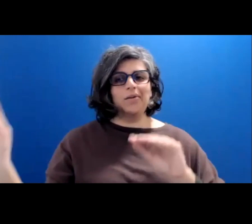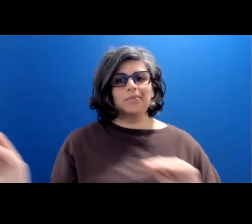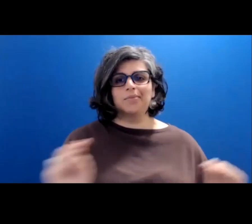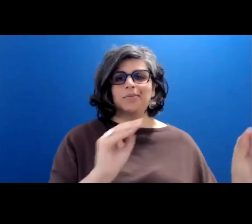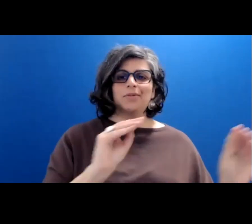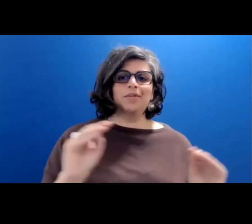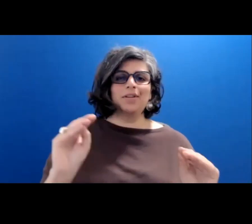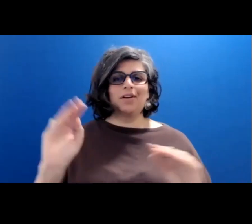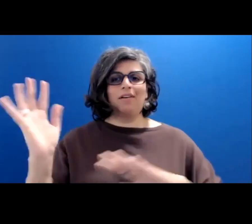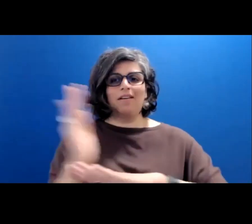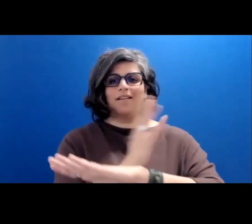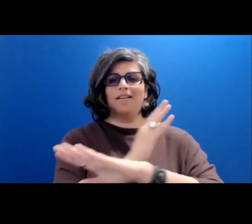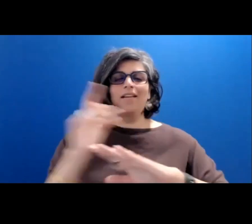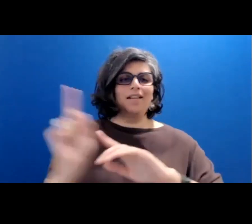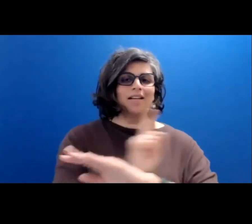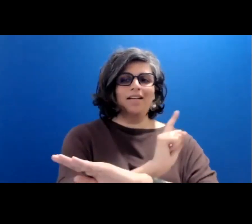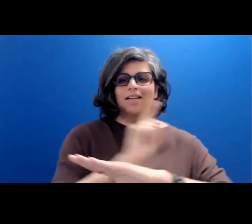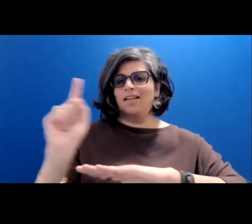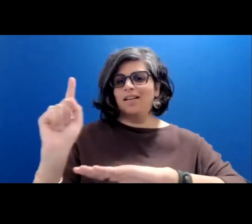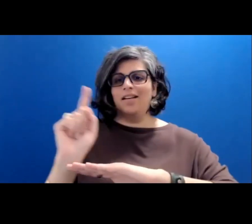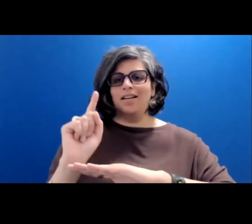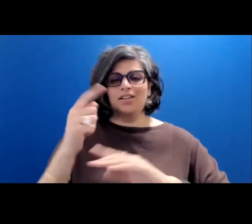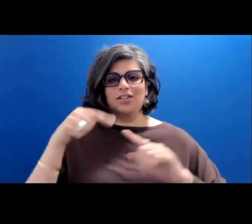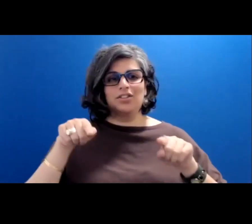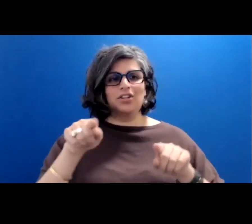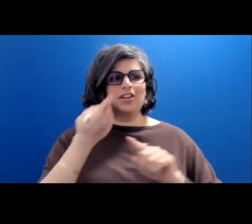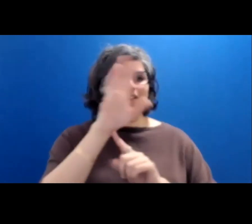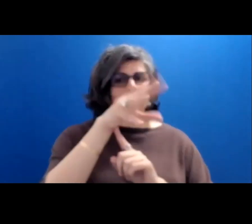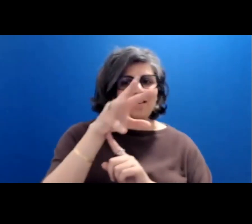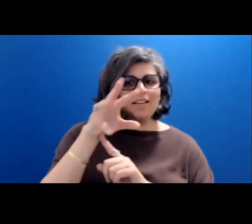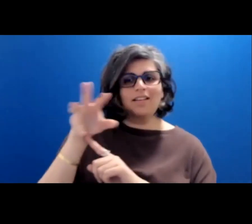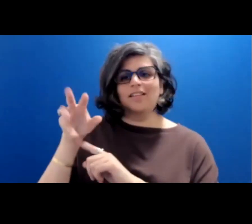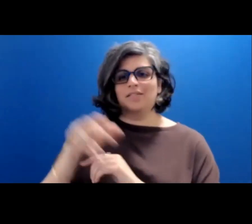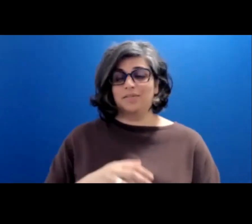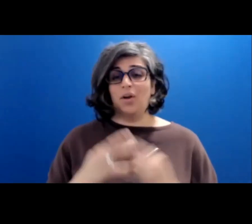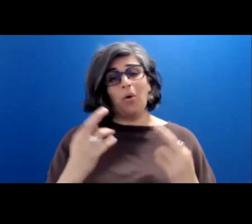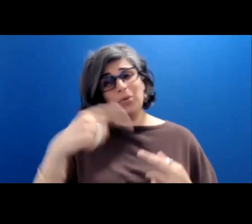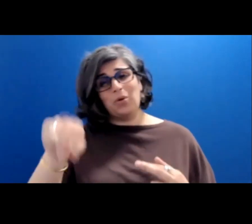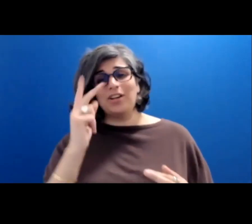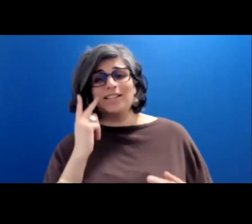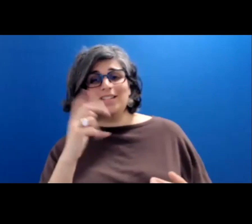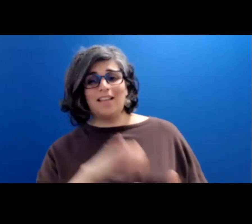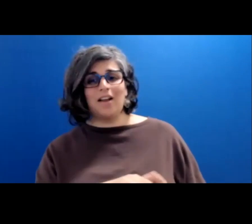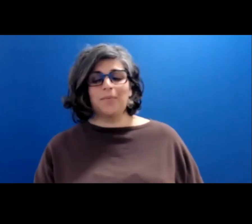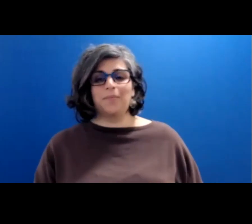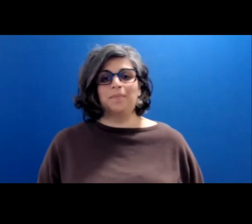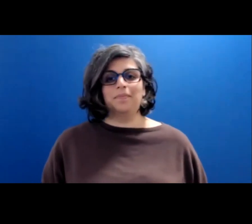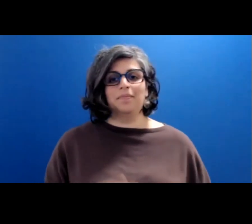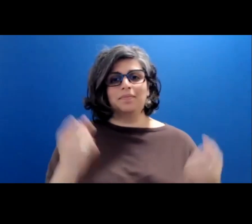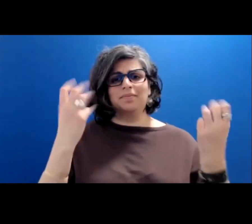while they were doing the photo shoot and filming it at the same time. There were lots of things that were in that video